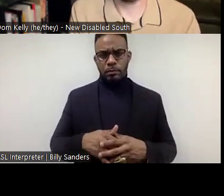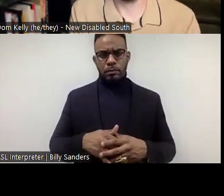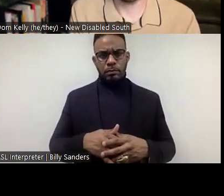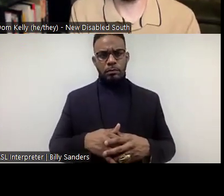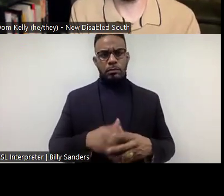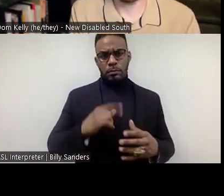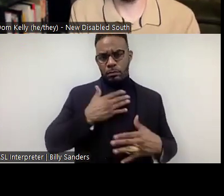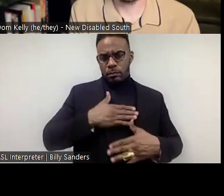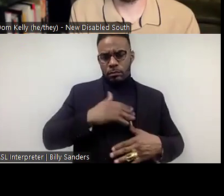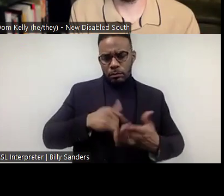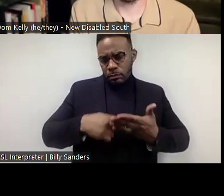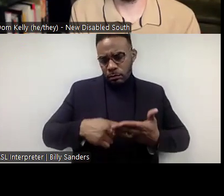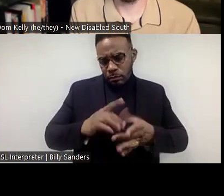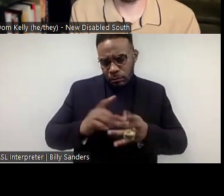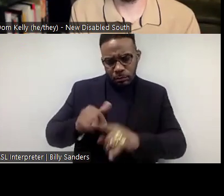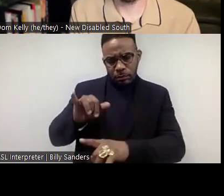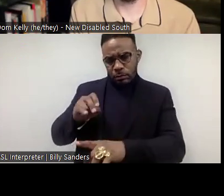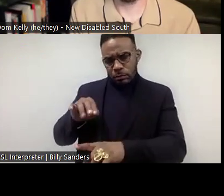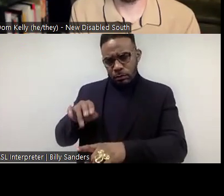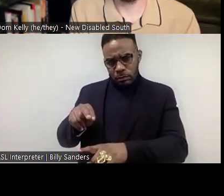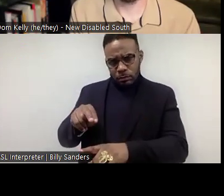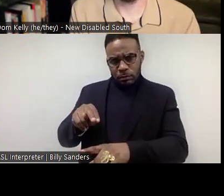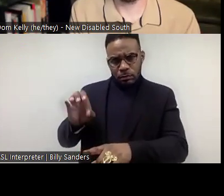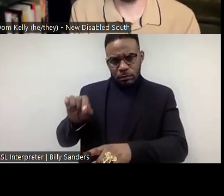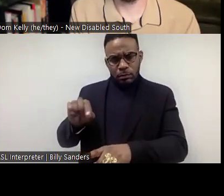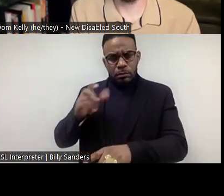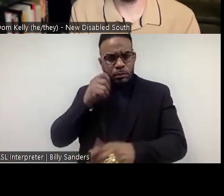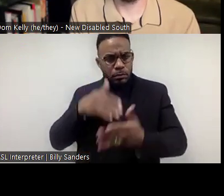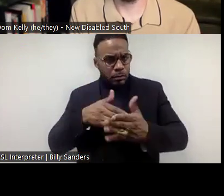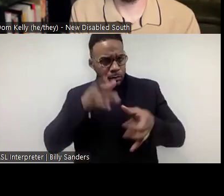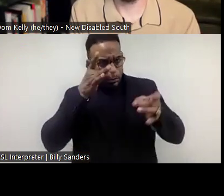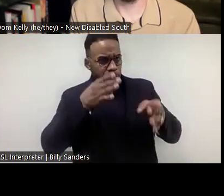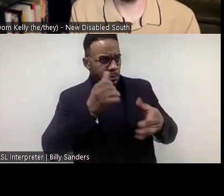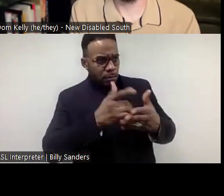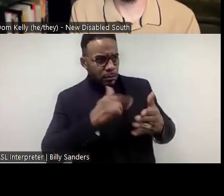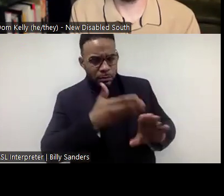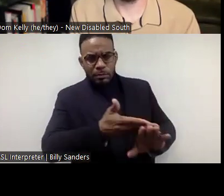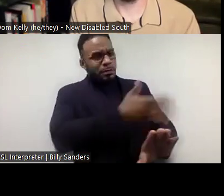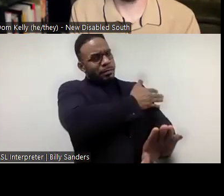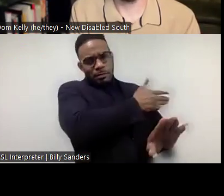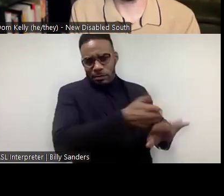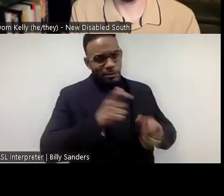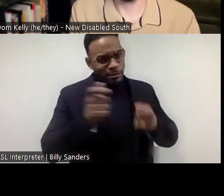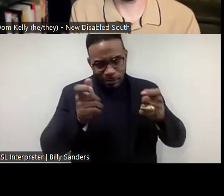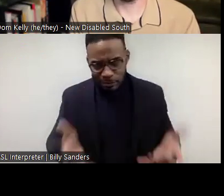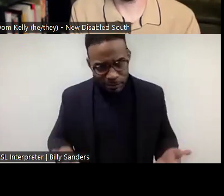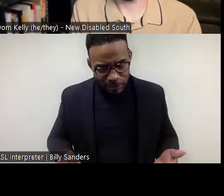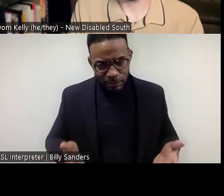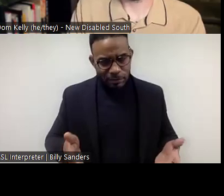definitely share this over. And I appreciate this comment from Jensen: Racism and hate